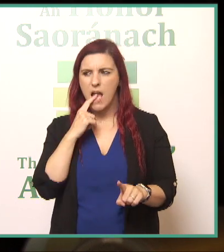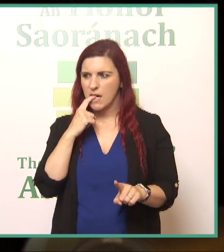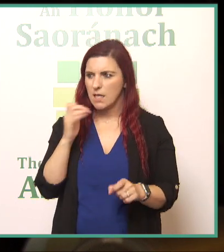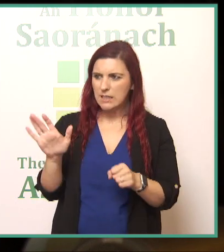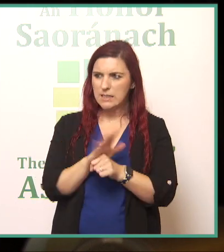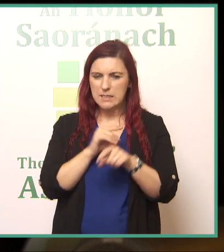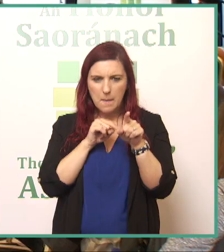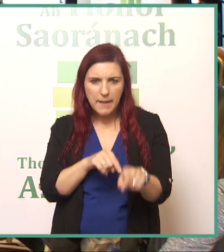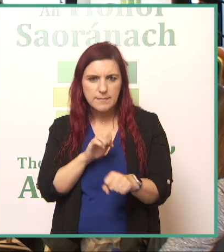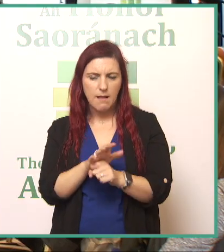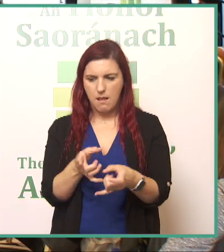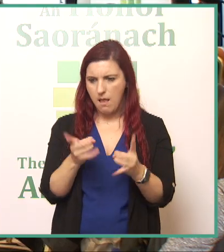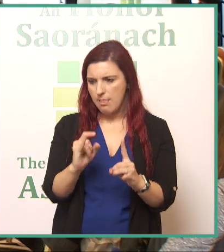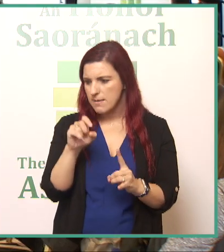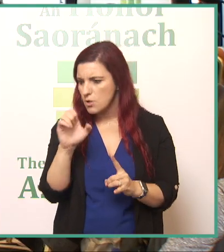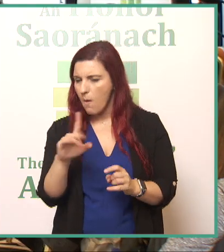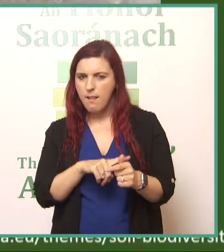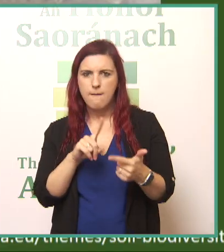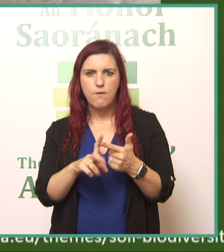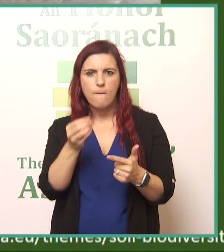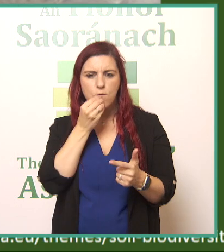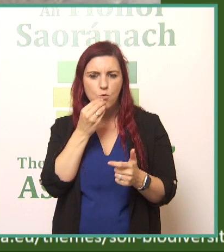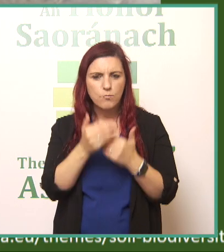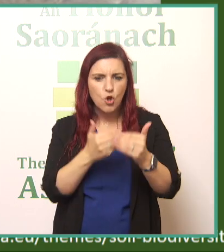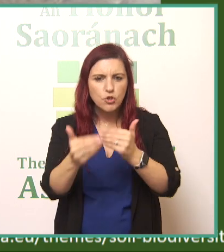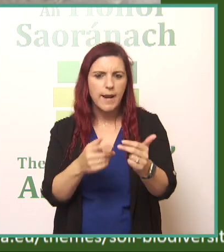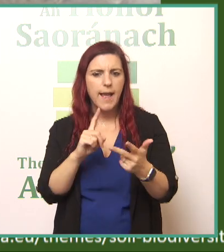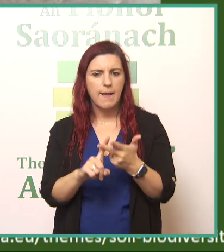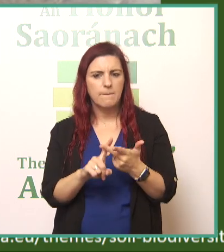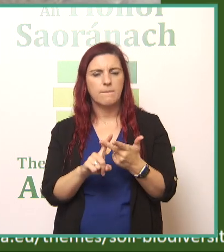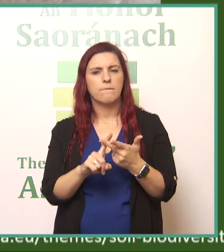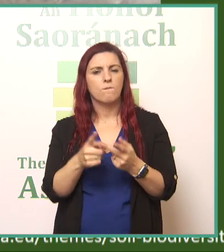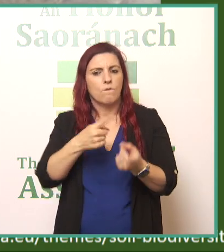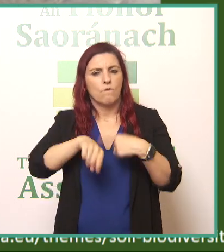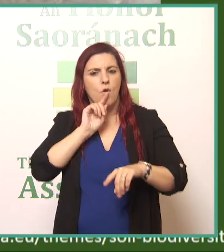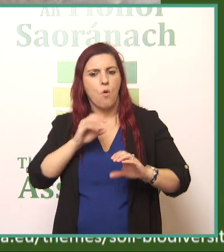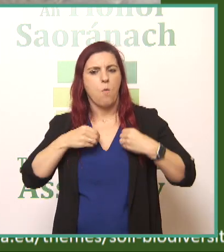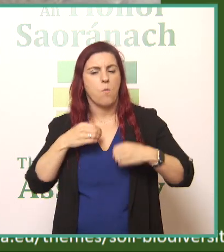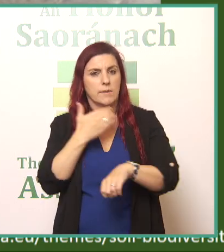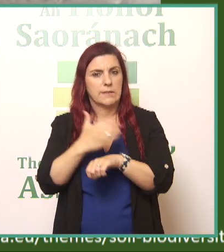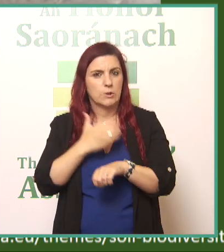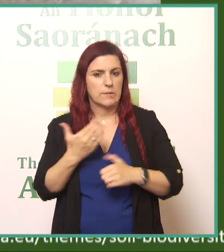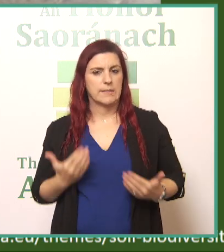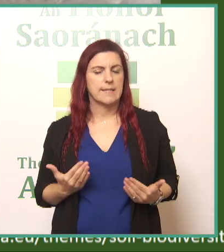for good agric for food production and ultimately for our own continued existence we know that